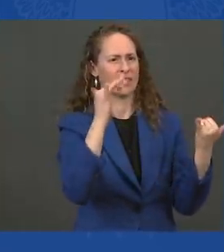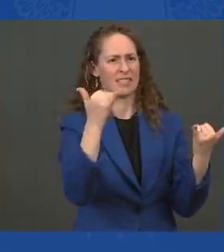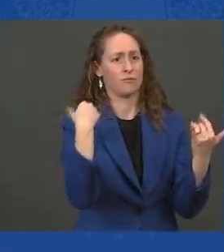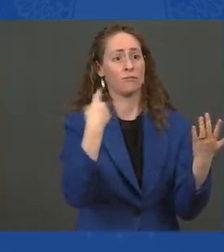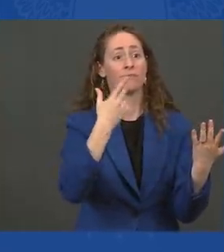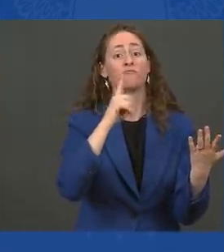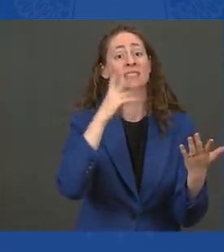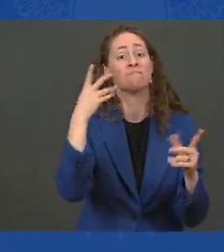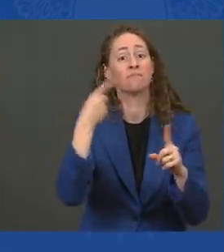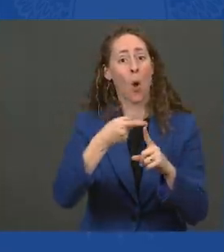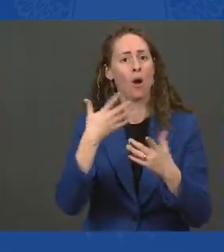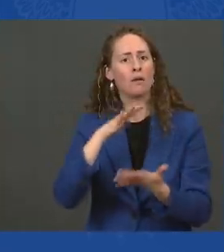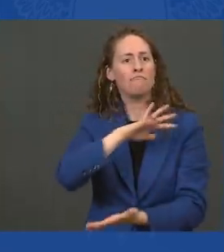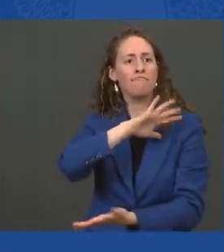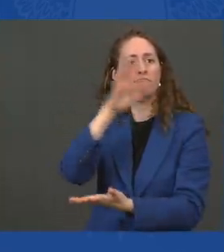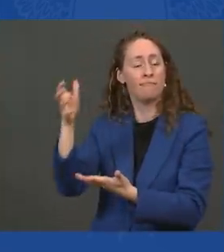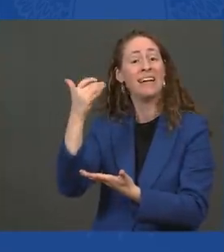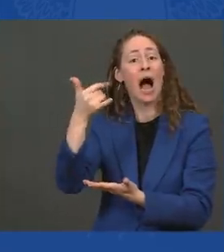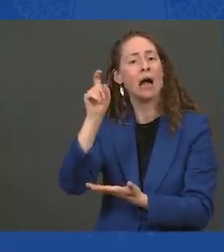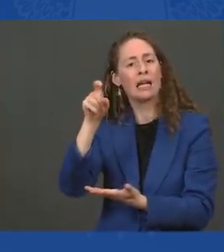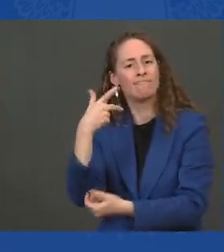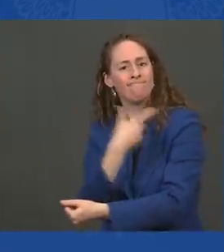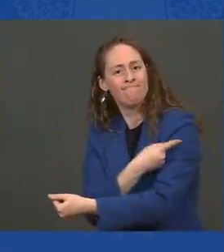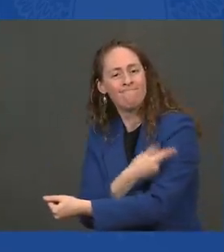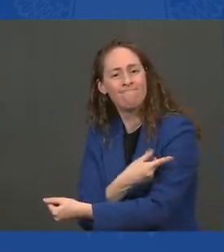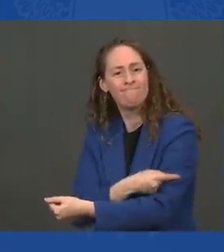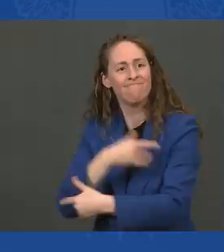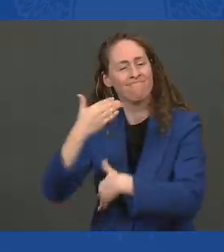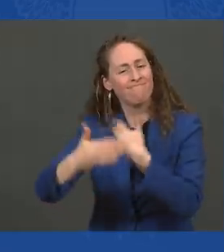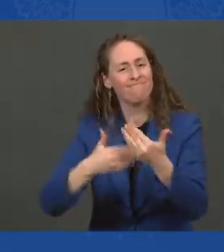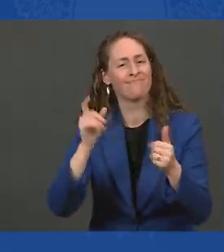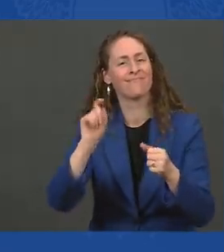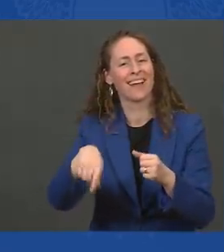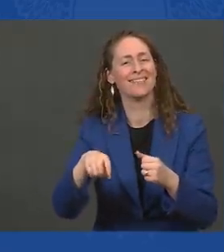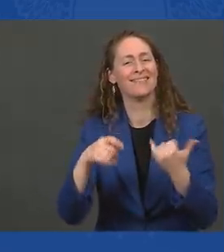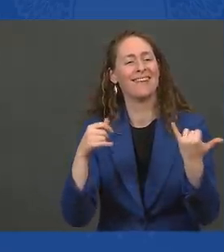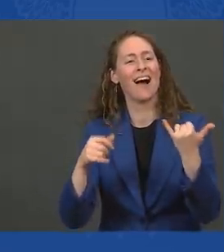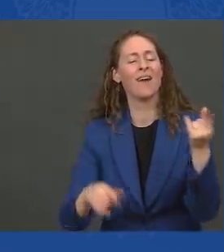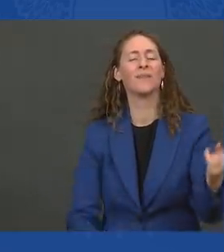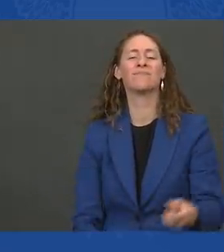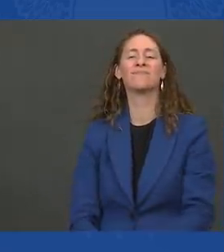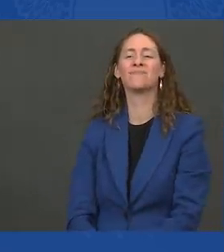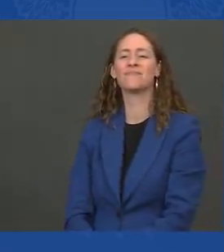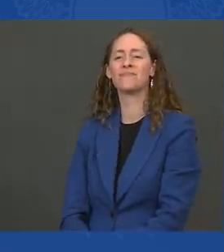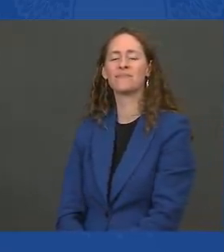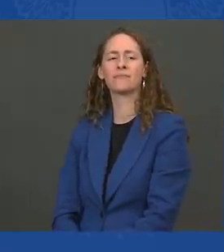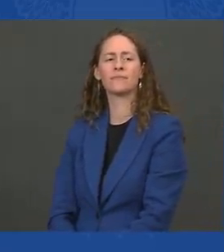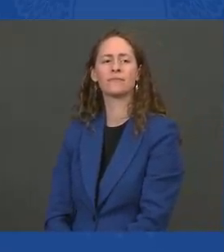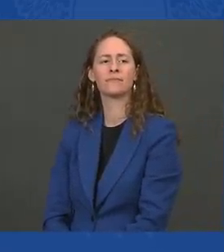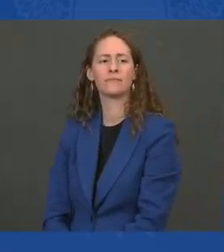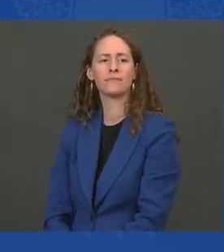But no, I don't think it's going to have that effect. Let me call on Alexis. Alexis.